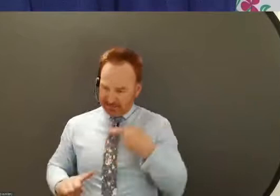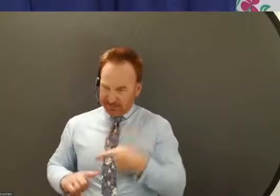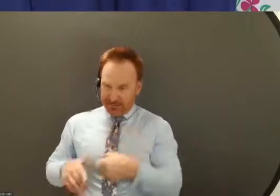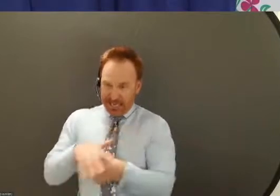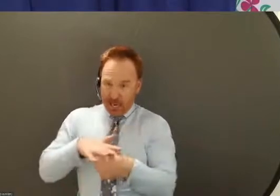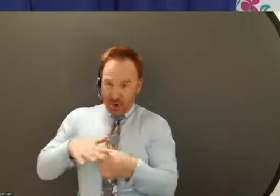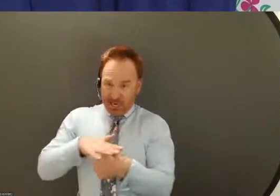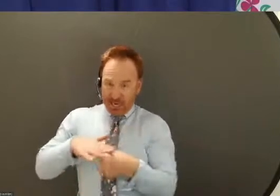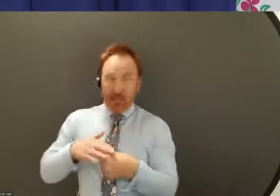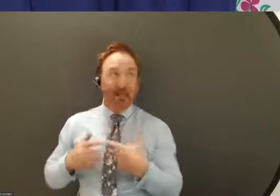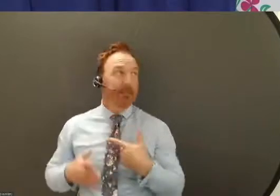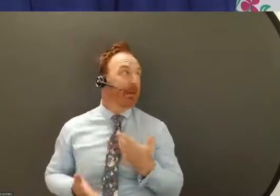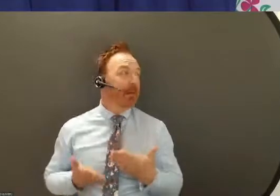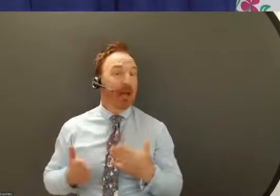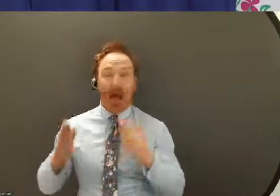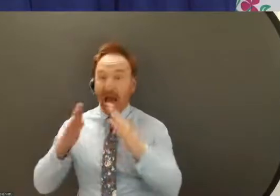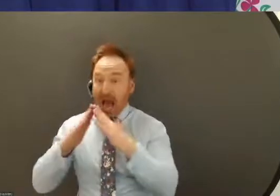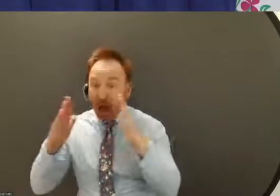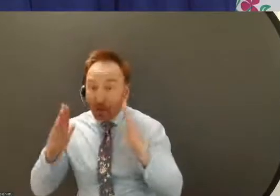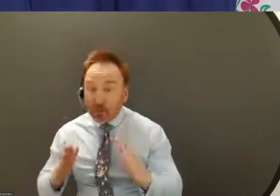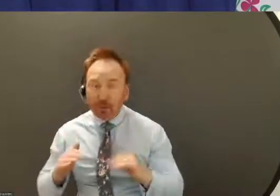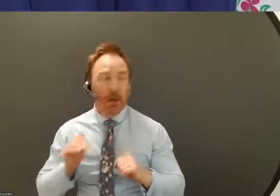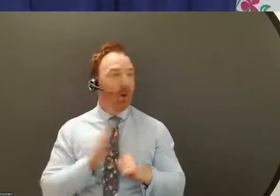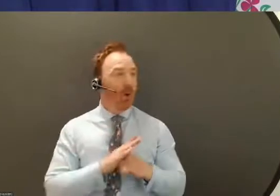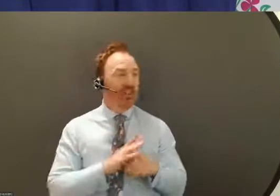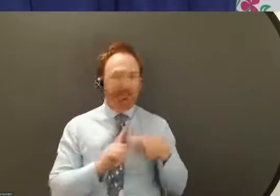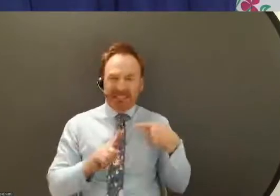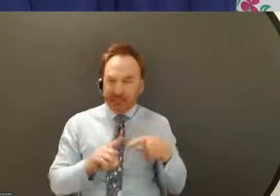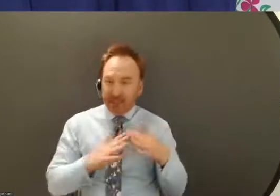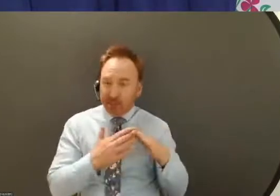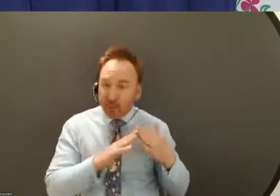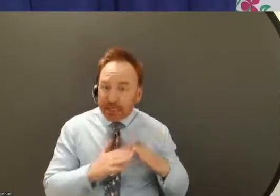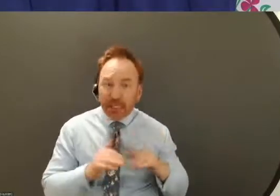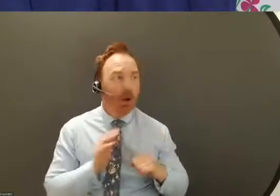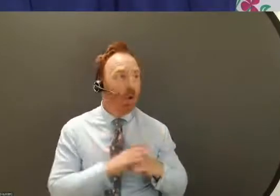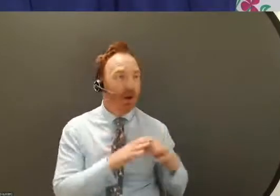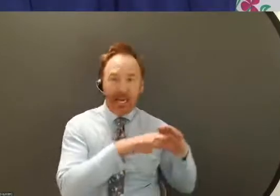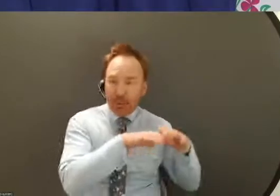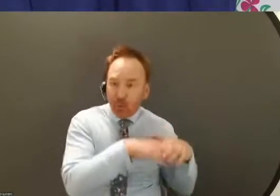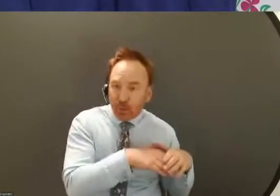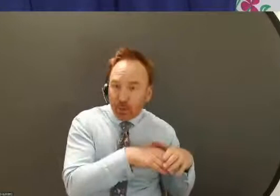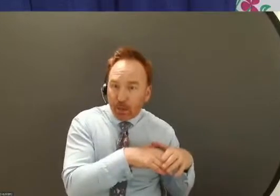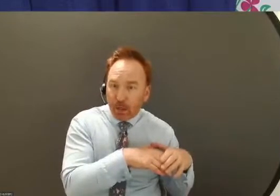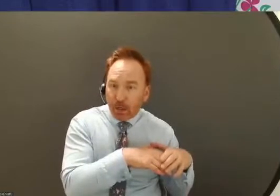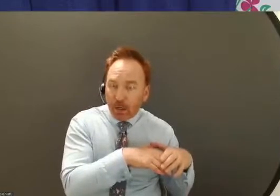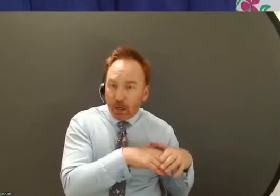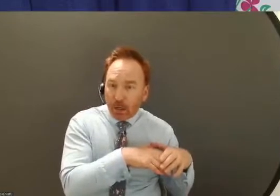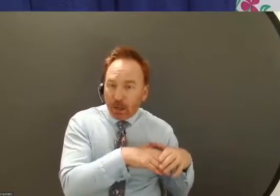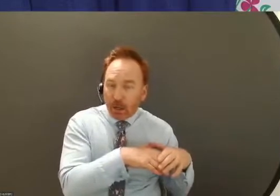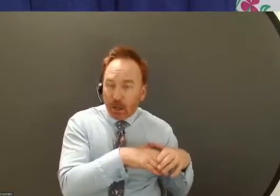contacts are over 550. Many people have been self